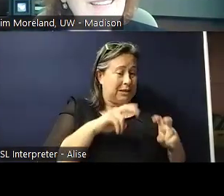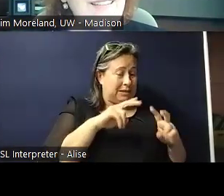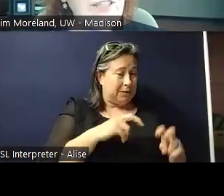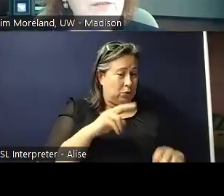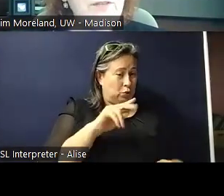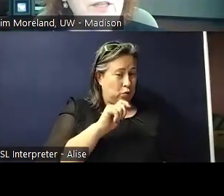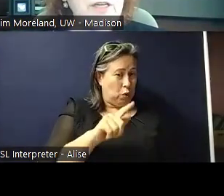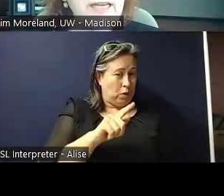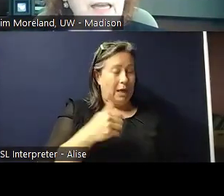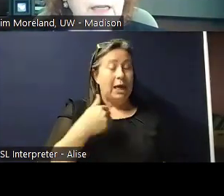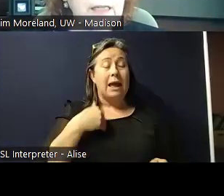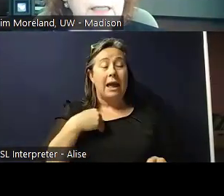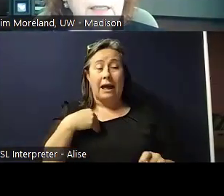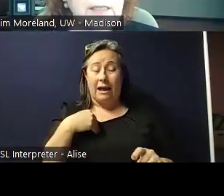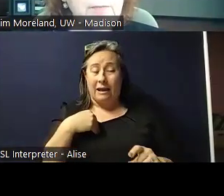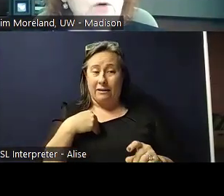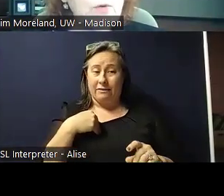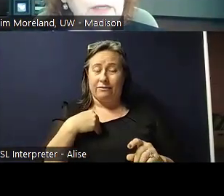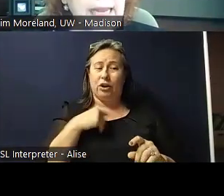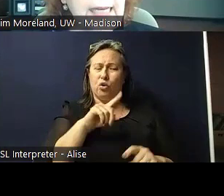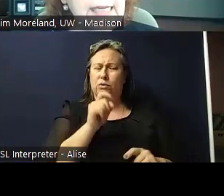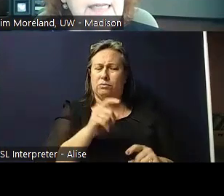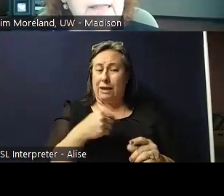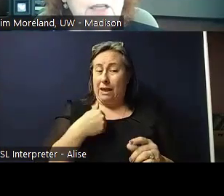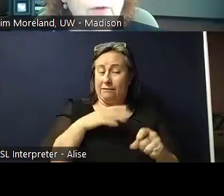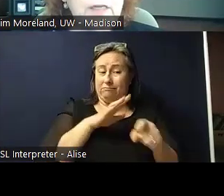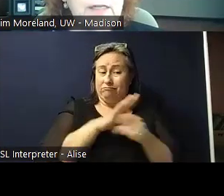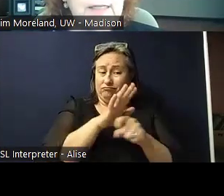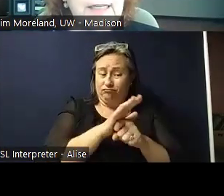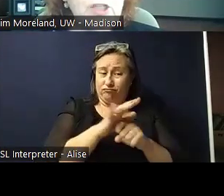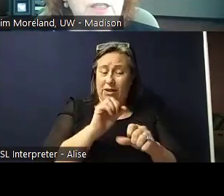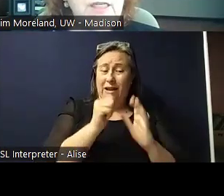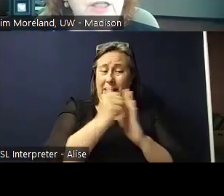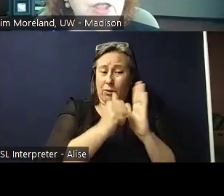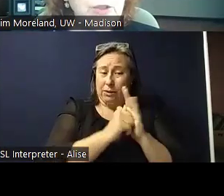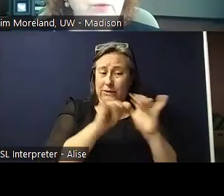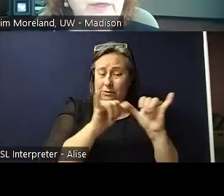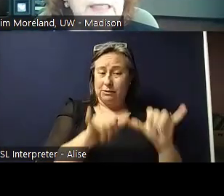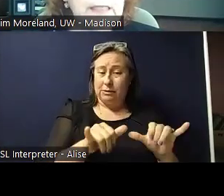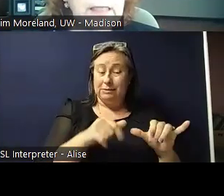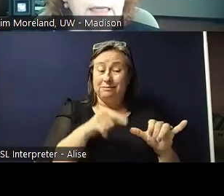is there a sufficient accounting system? And is the organization a new entity?